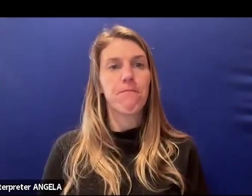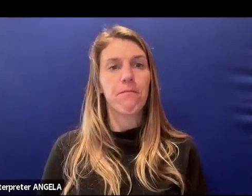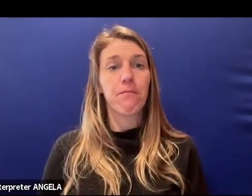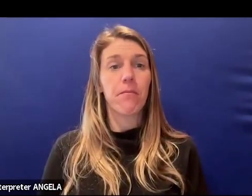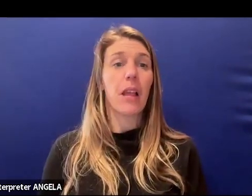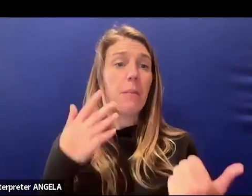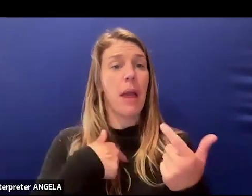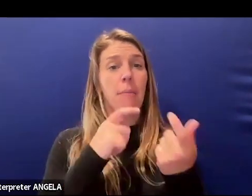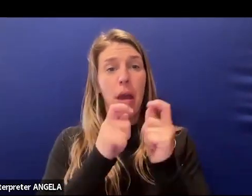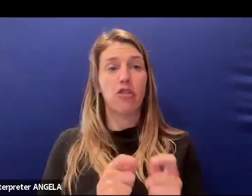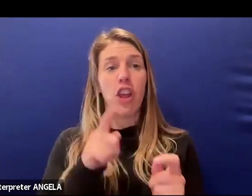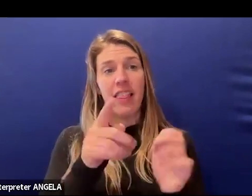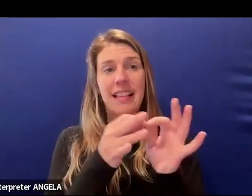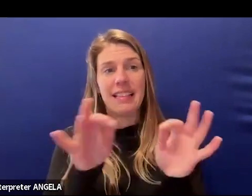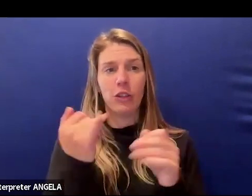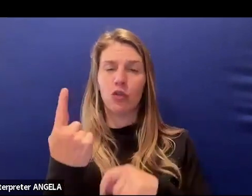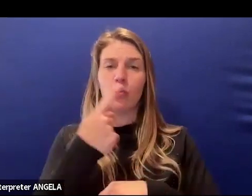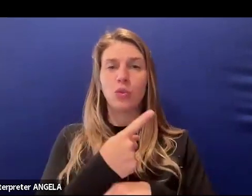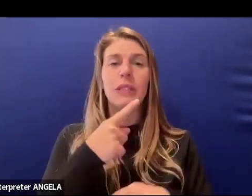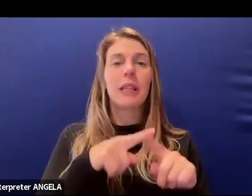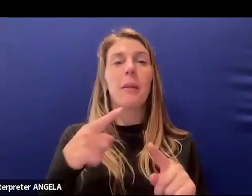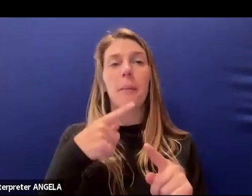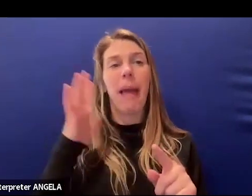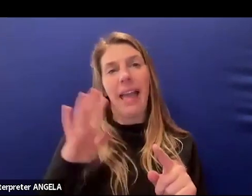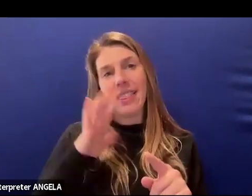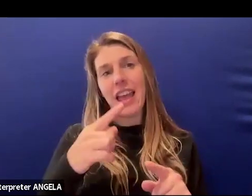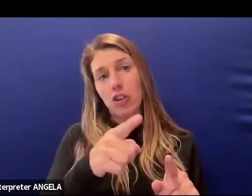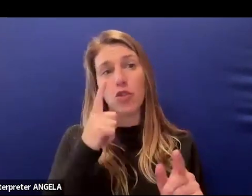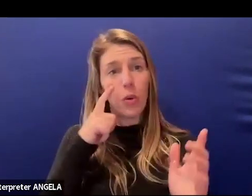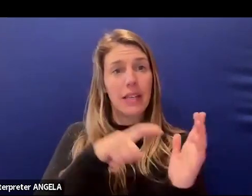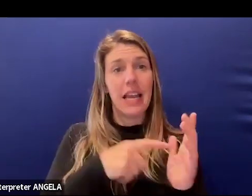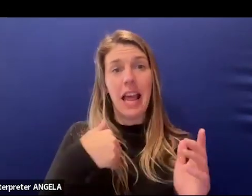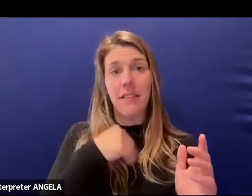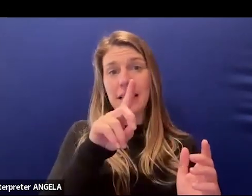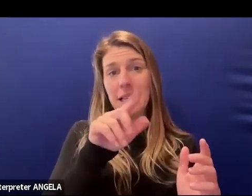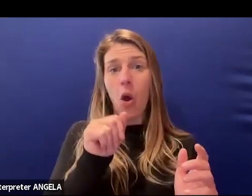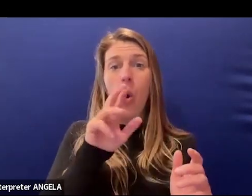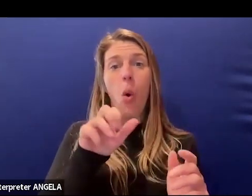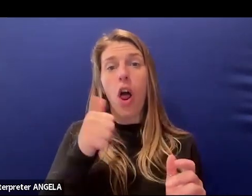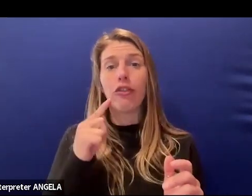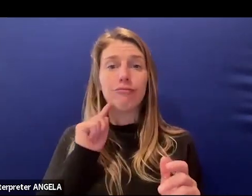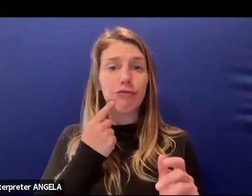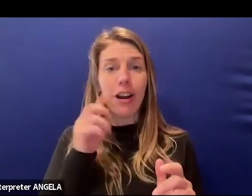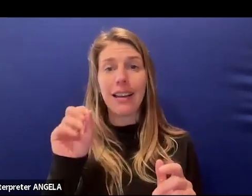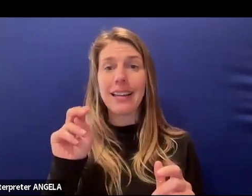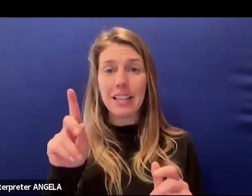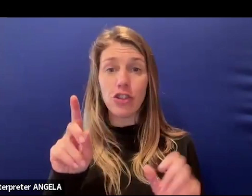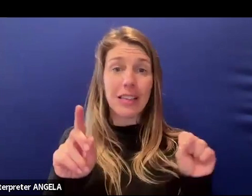I might change this language if we were to do it today, but the language we laid out then was, "Do you identify as having a disability or other chronic condition?